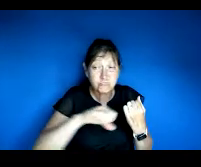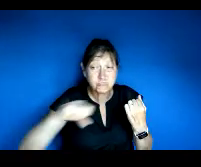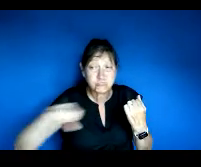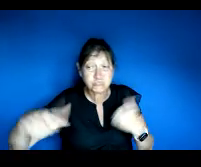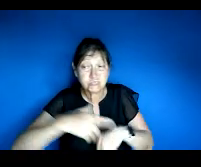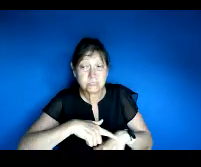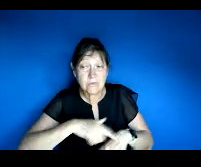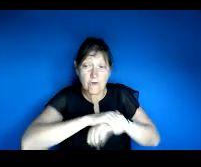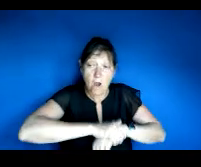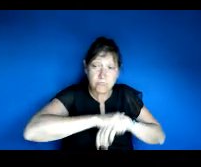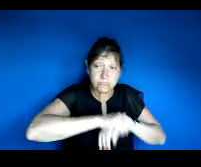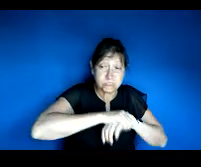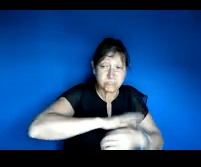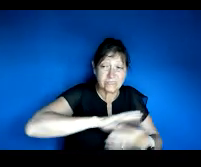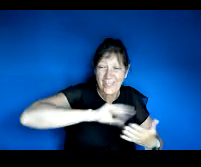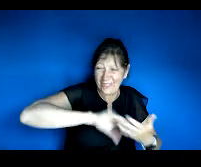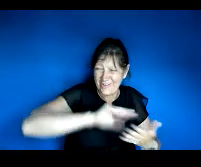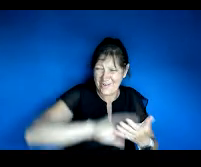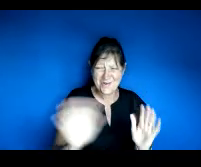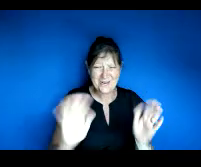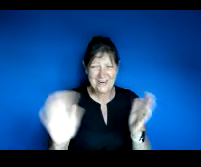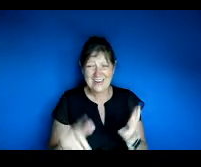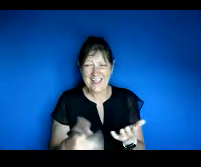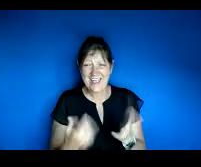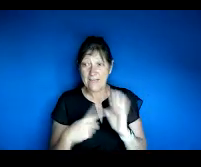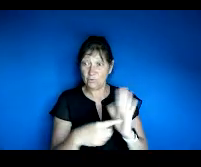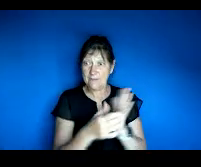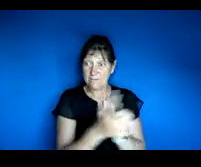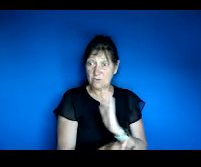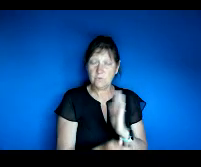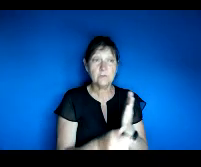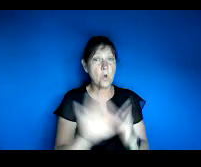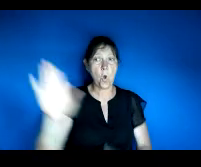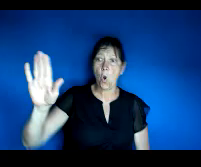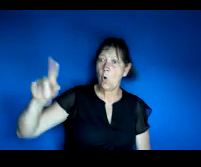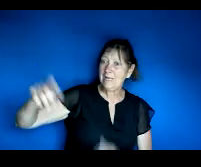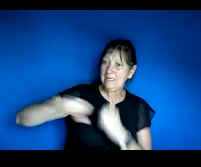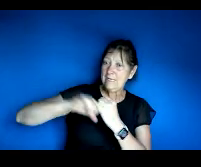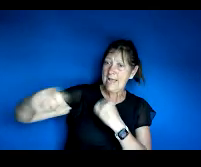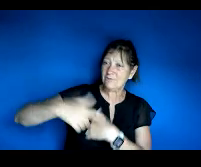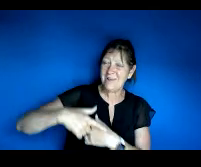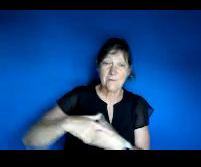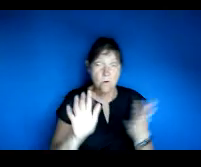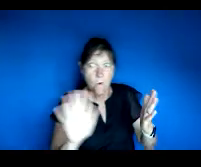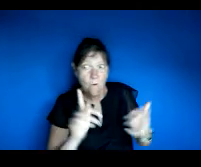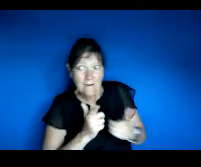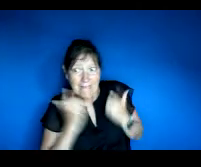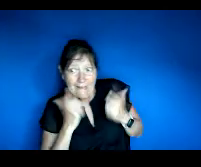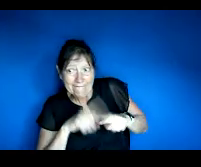you know, a CPR course and having to kind of demonstrate their ability to provide CPR. And so that's a really easy example.